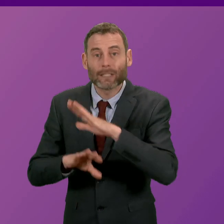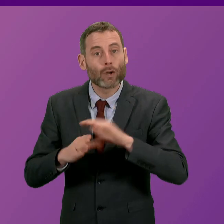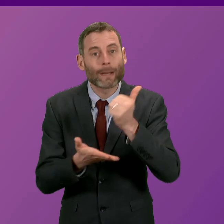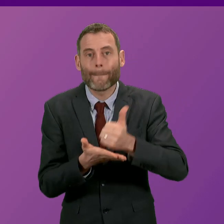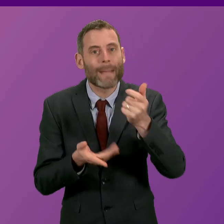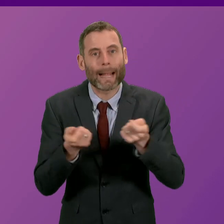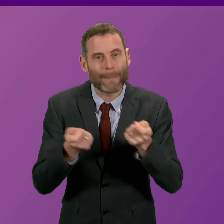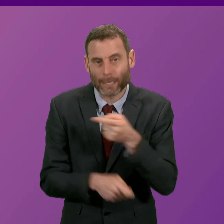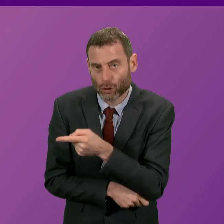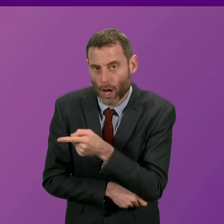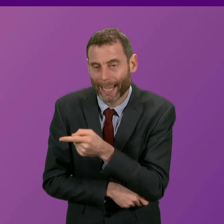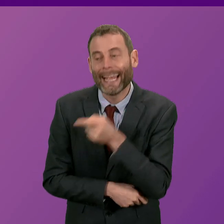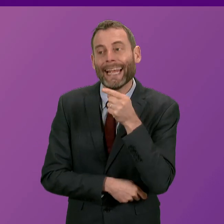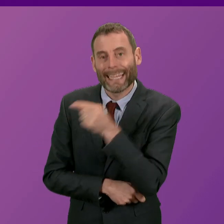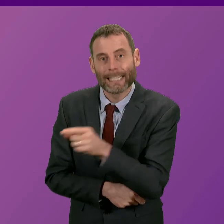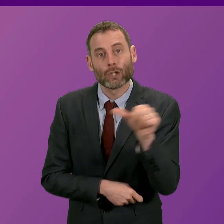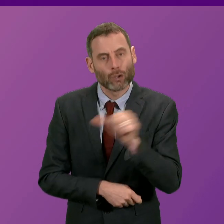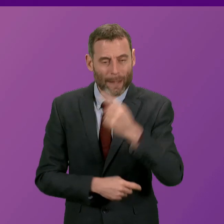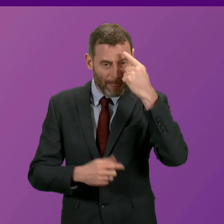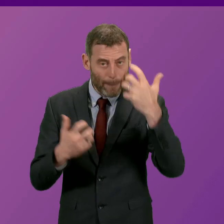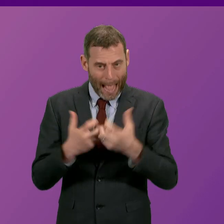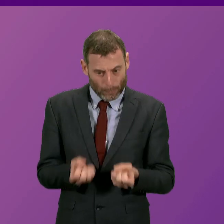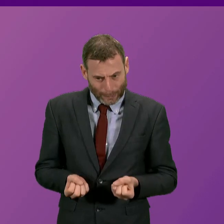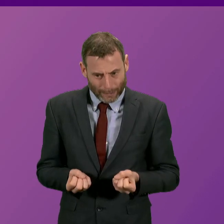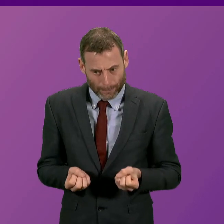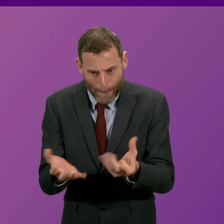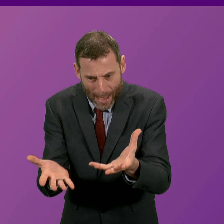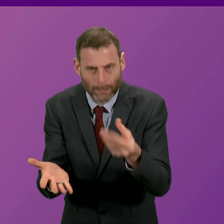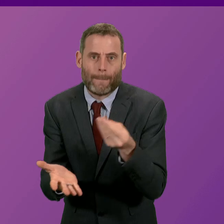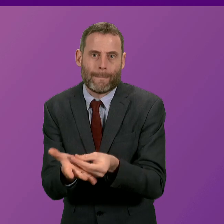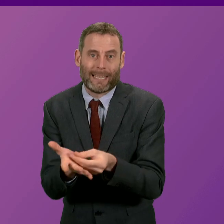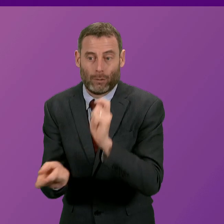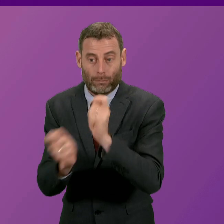a country and delivering positive outcomes for it. All he does is what he normally does: